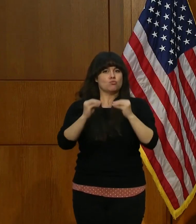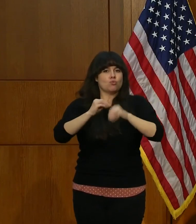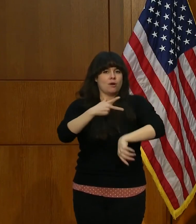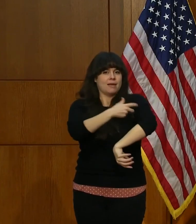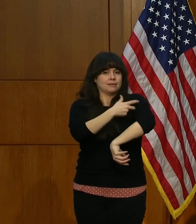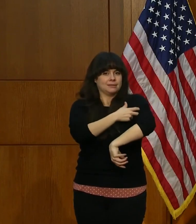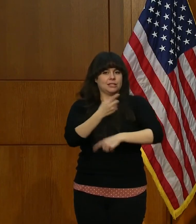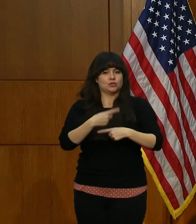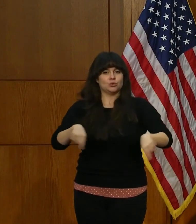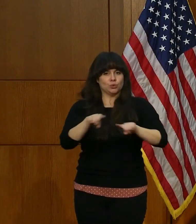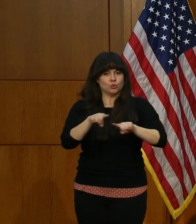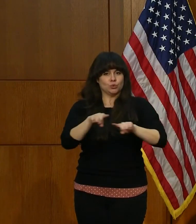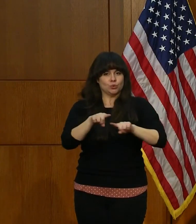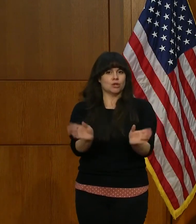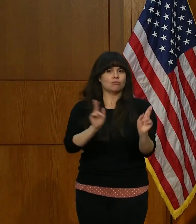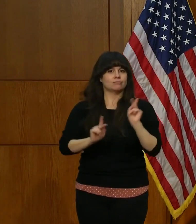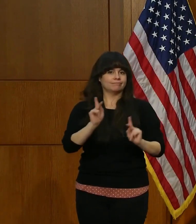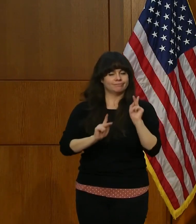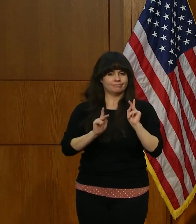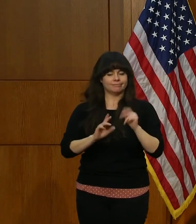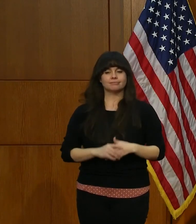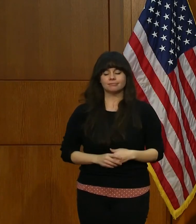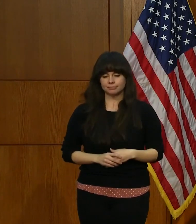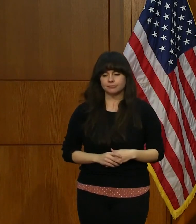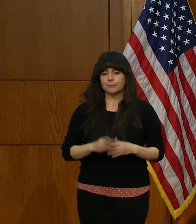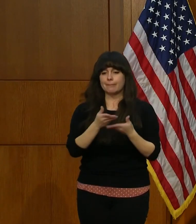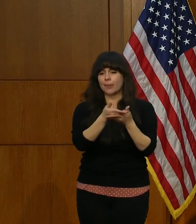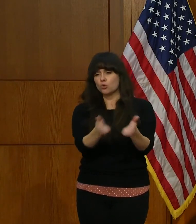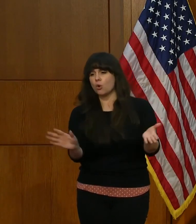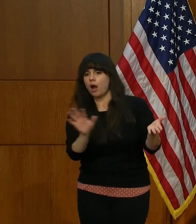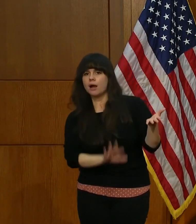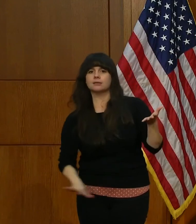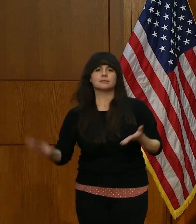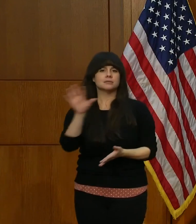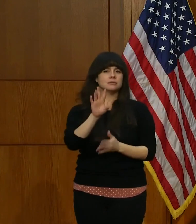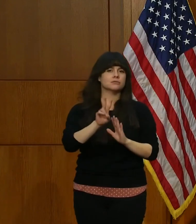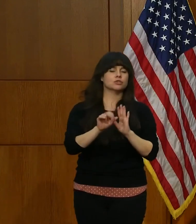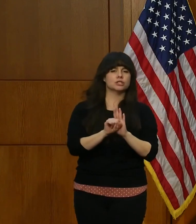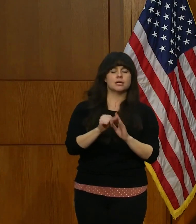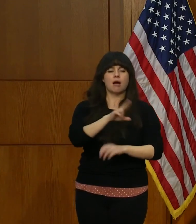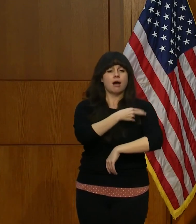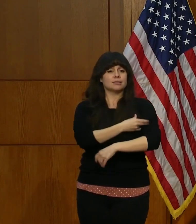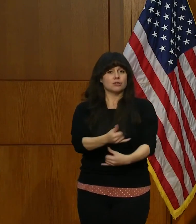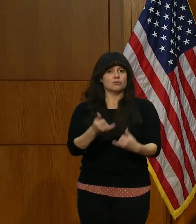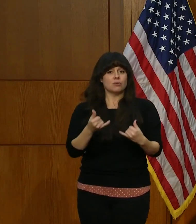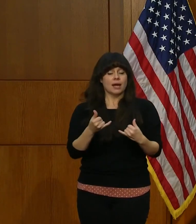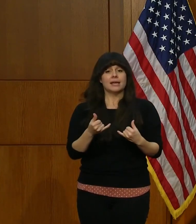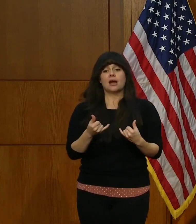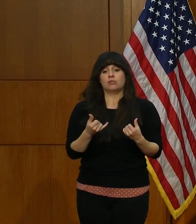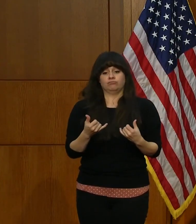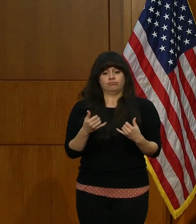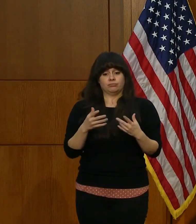SCALE TO BE READY TO ADMINISTER MORE VACCINE DOSES TO OUR FELLOW VIRGINIANS ACROSS